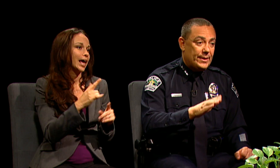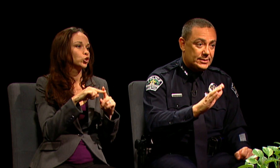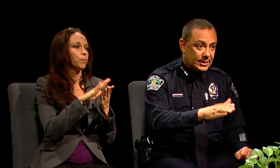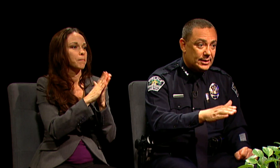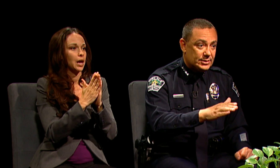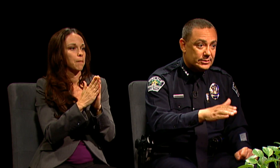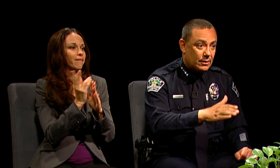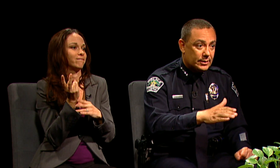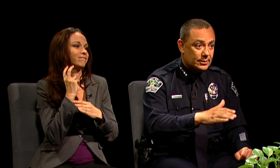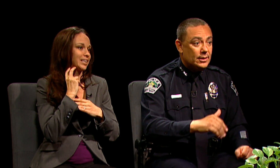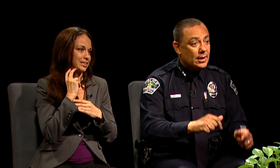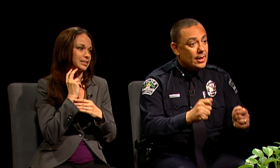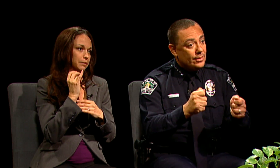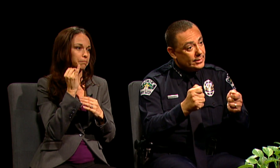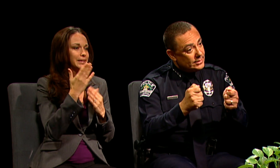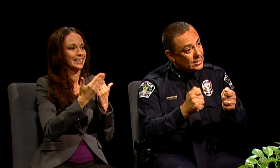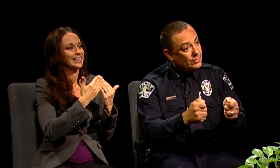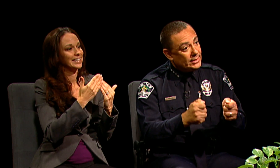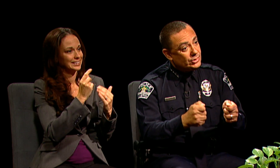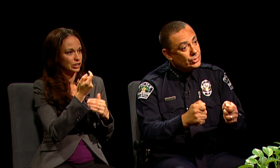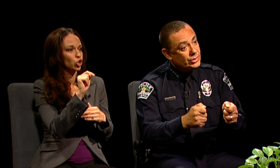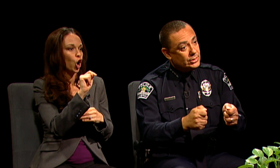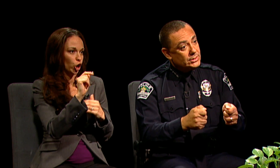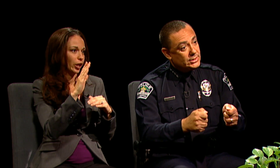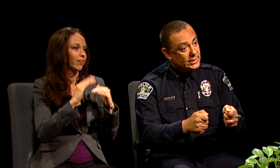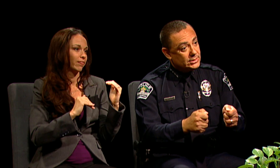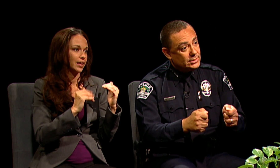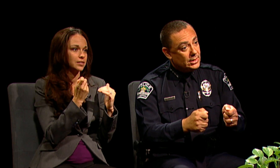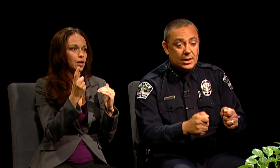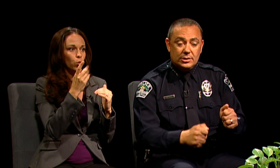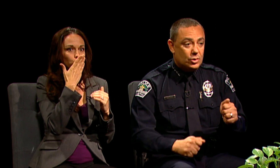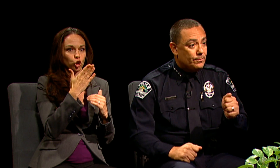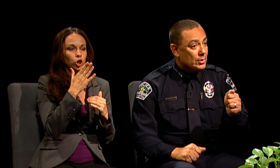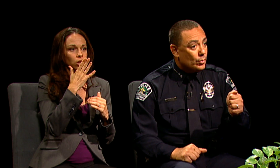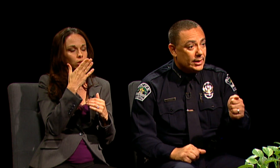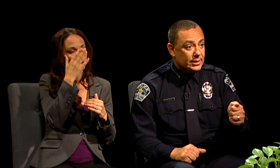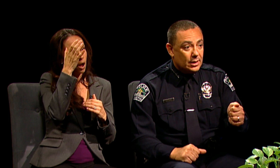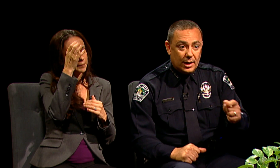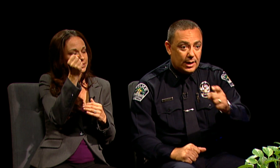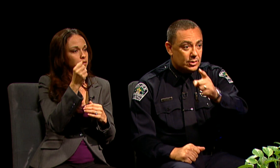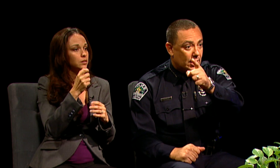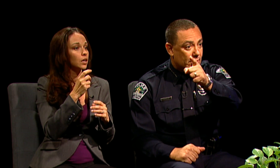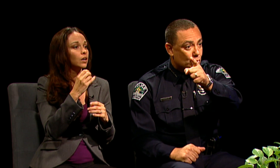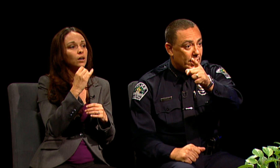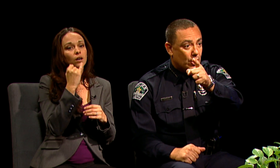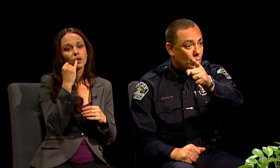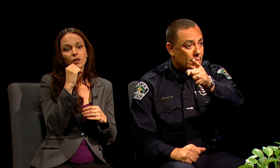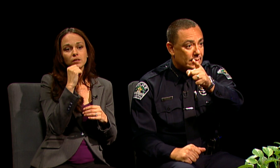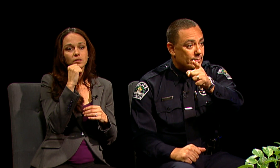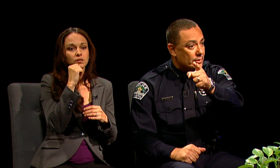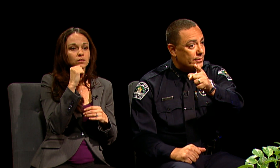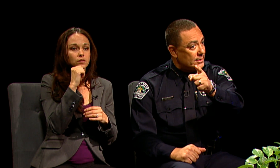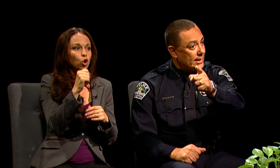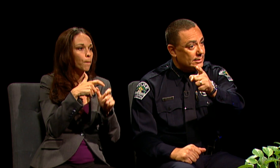WHEN THEY SEE AN EASY TARGET THAN TO SOMEBODY THAT'S USING GOOD SENSE. DON'T BE RUNNING A TRAIL IN THE MIDDLE OF A NIGHT,